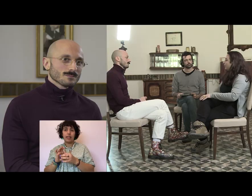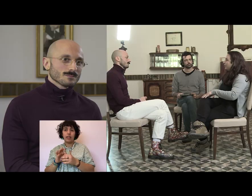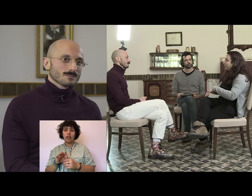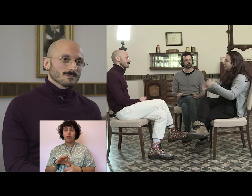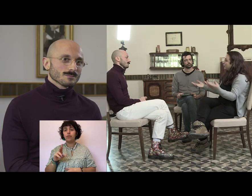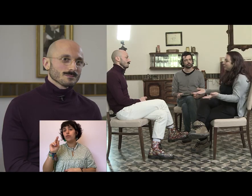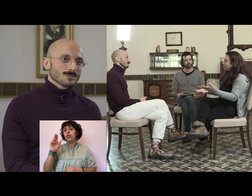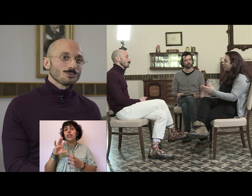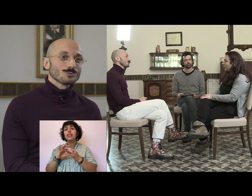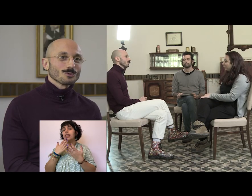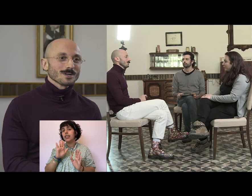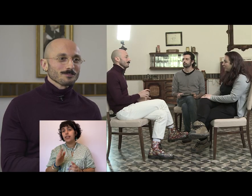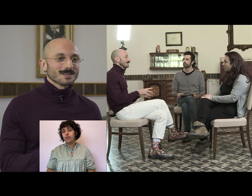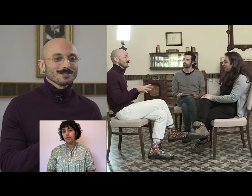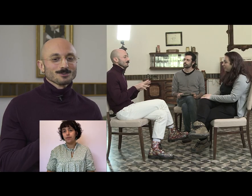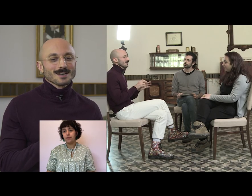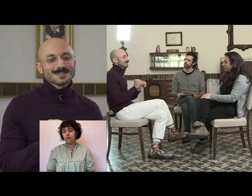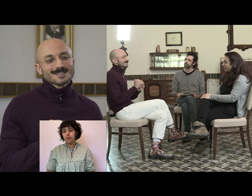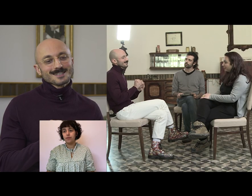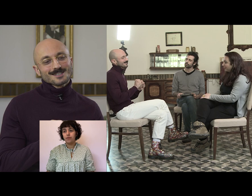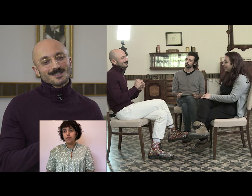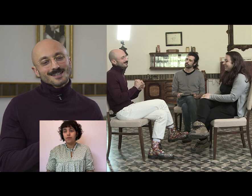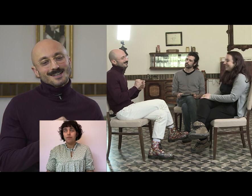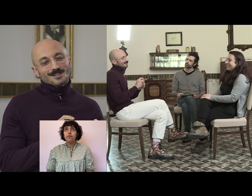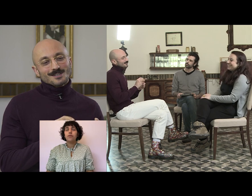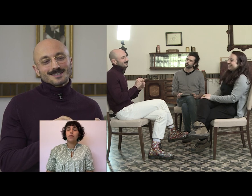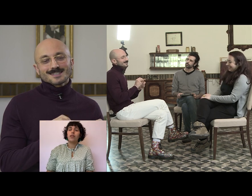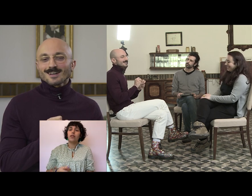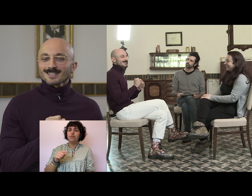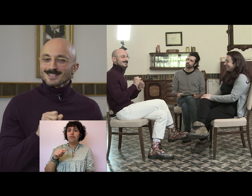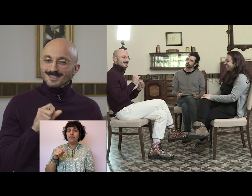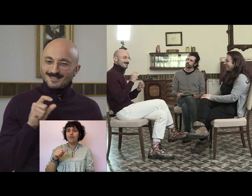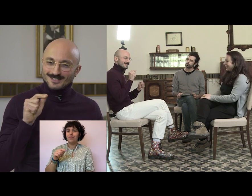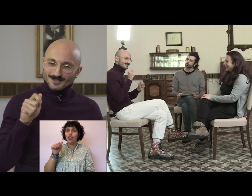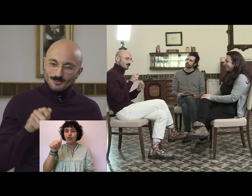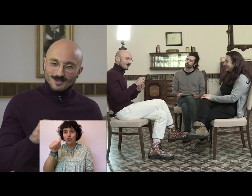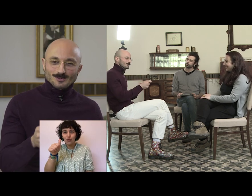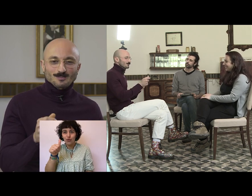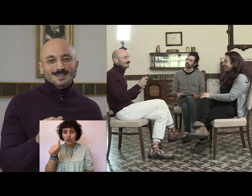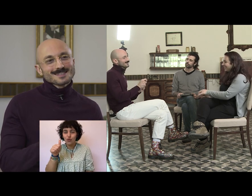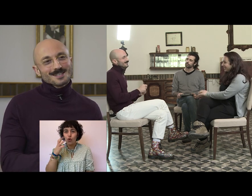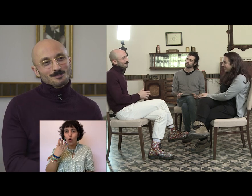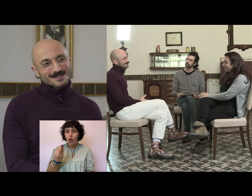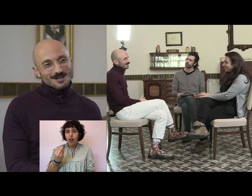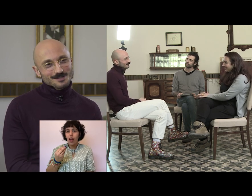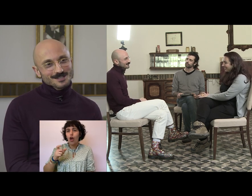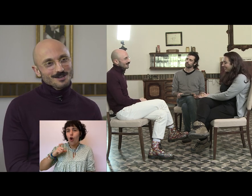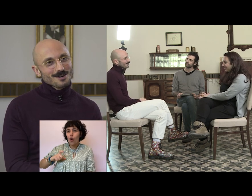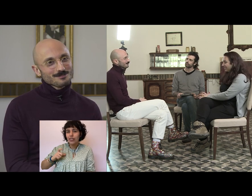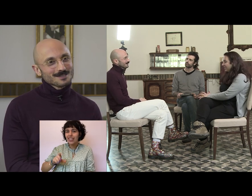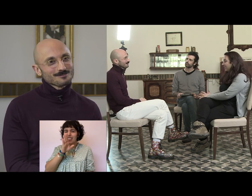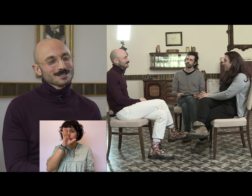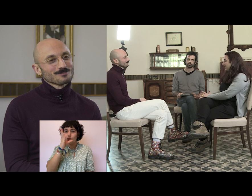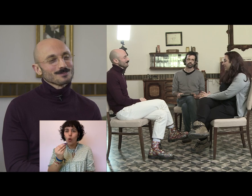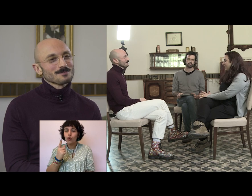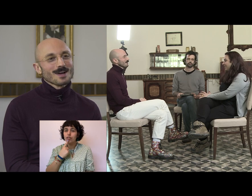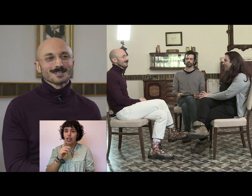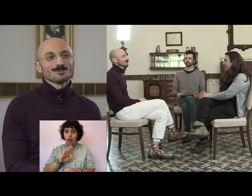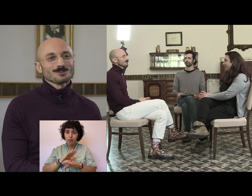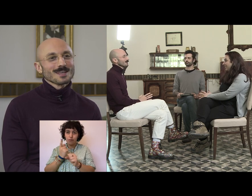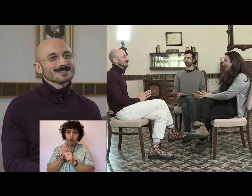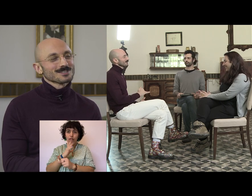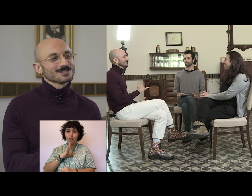Well on a daily basis, especially just to provoke, are there any acts you do? if I'm going out, every day,